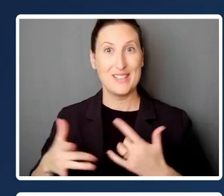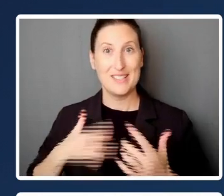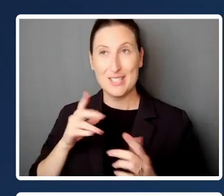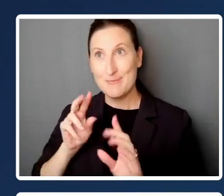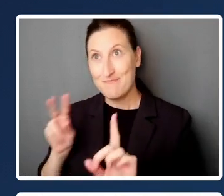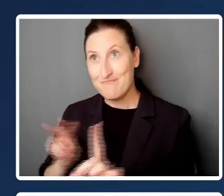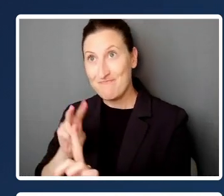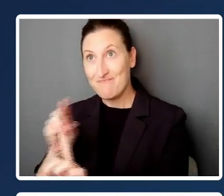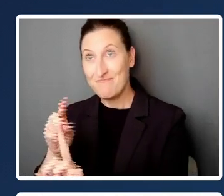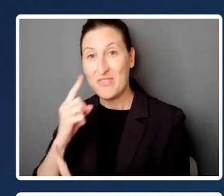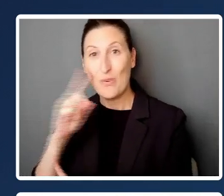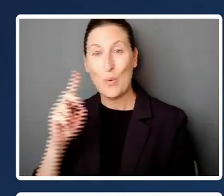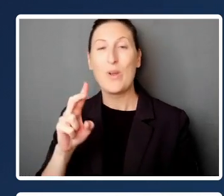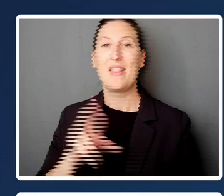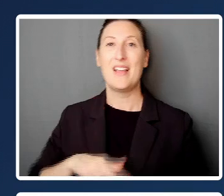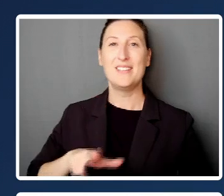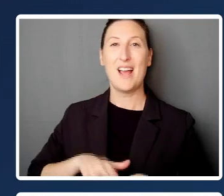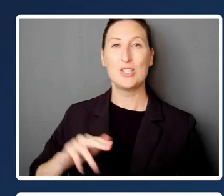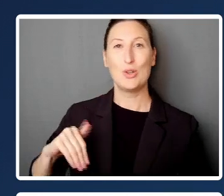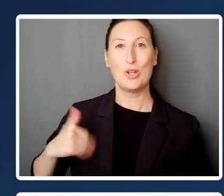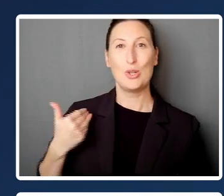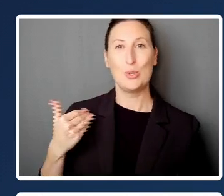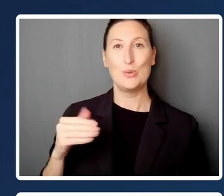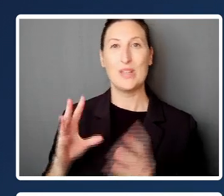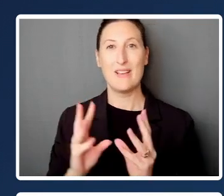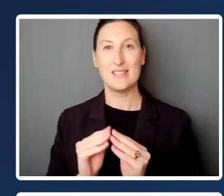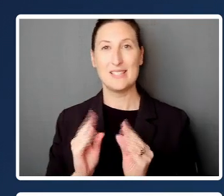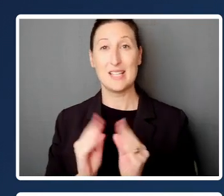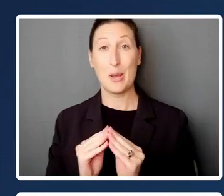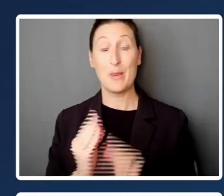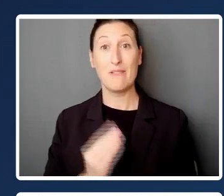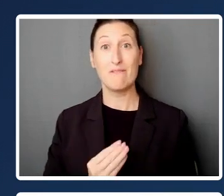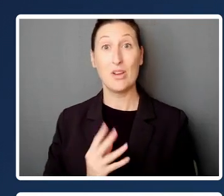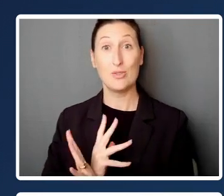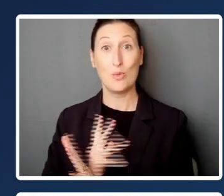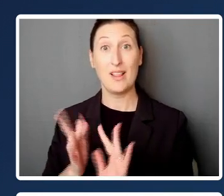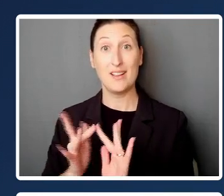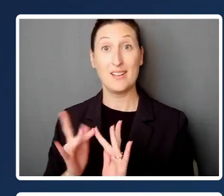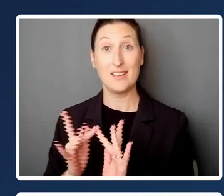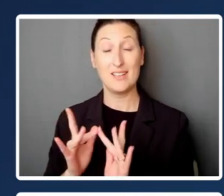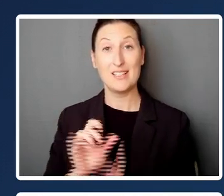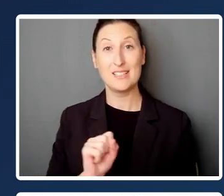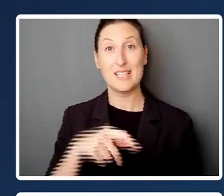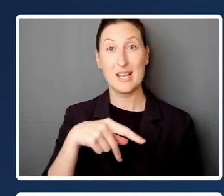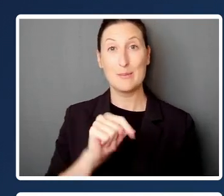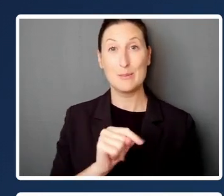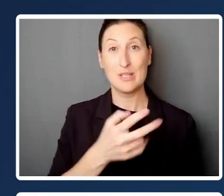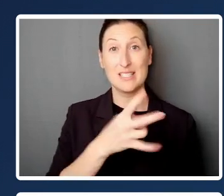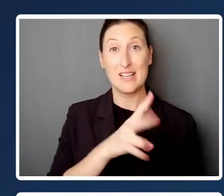Summit to be held virtually from September 17th through the 24th.